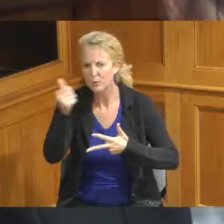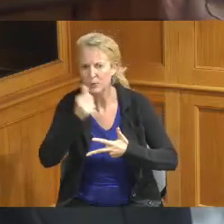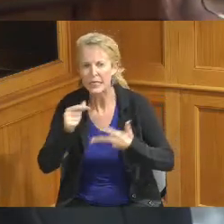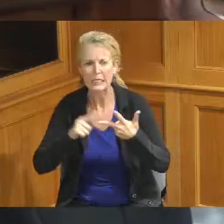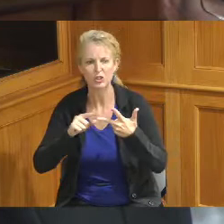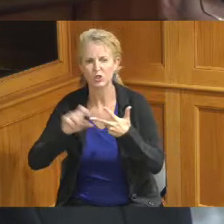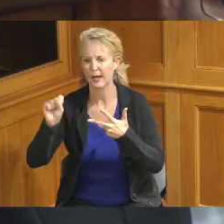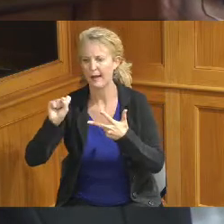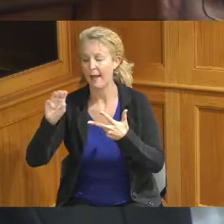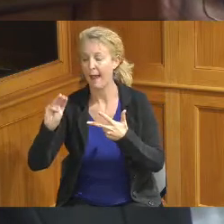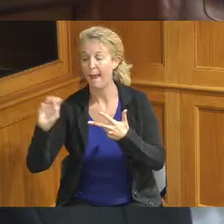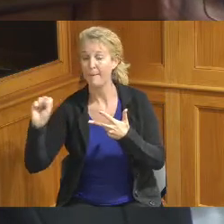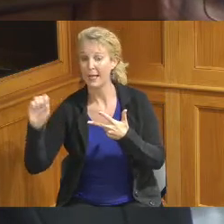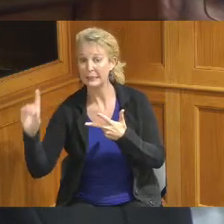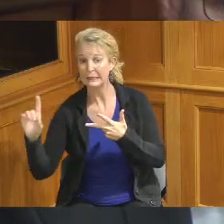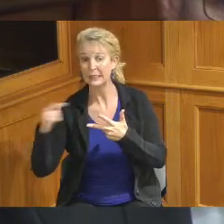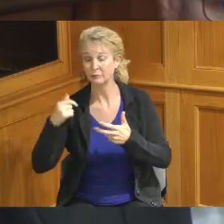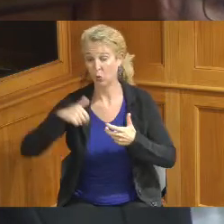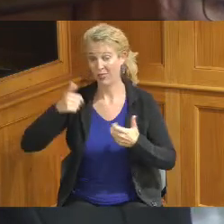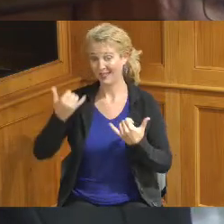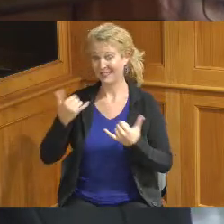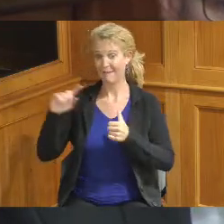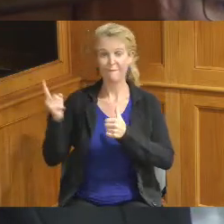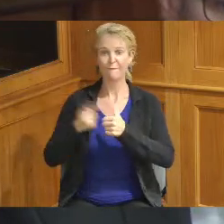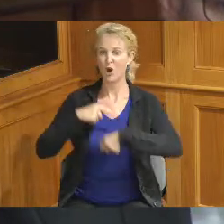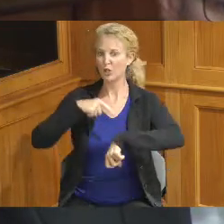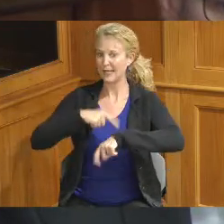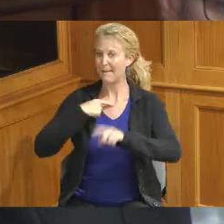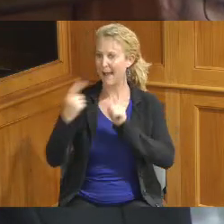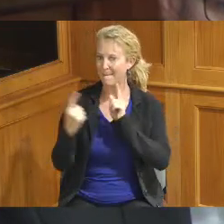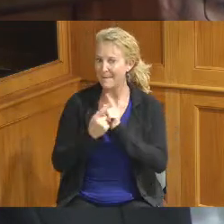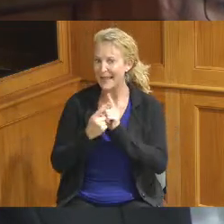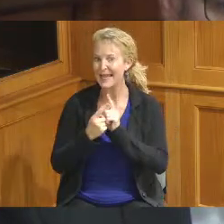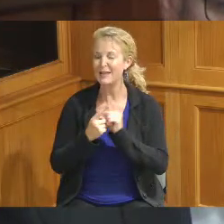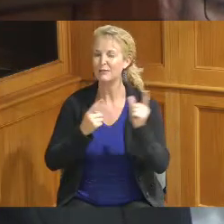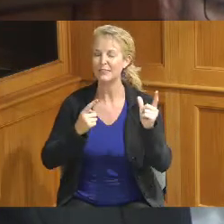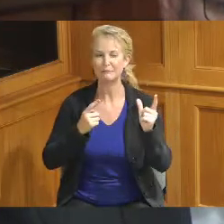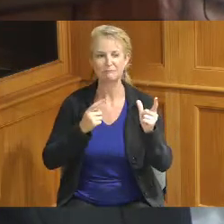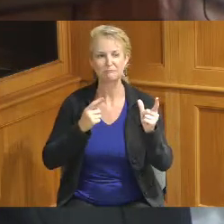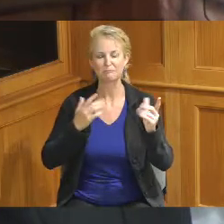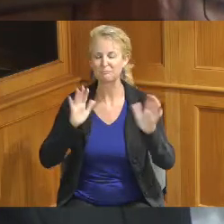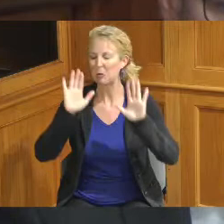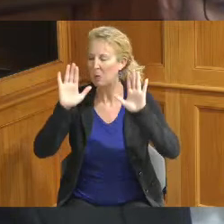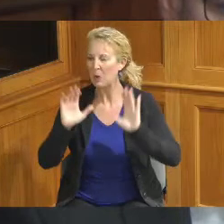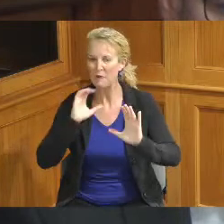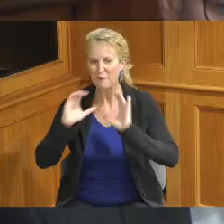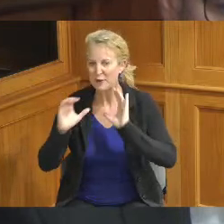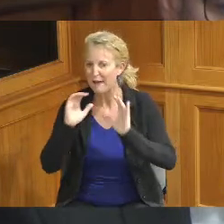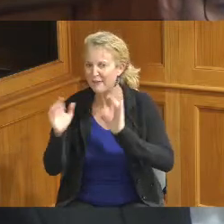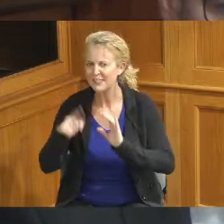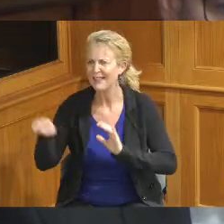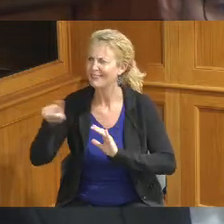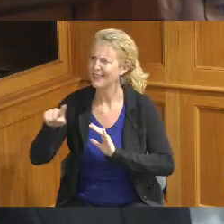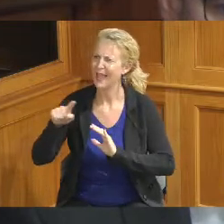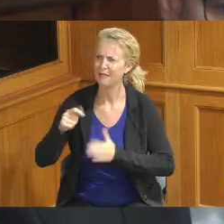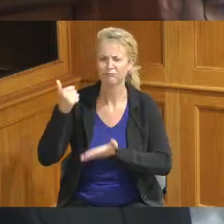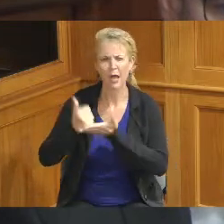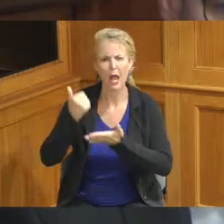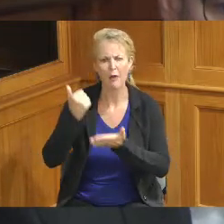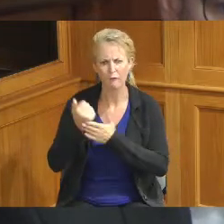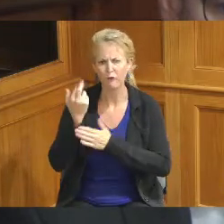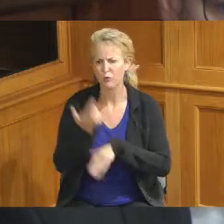meet them in person and it was a lively exchange they're a hum a tremendous resource for us and I'm